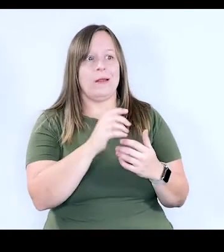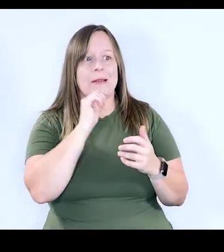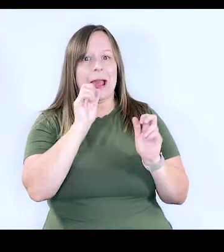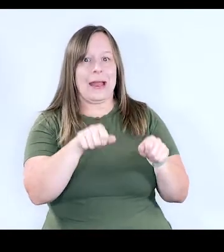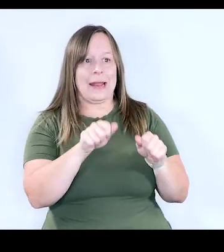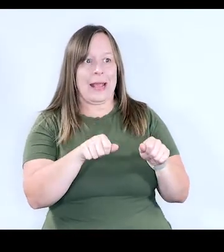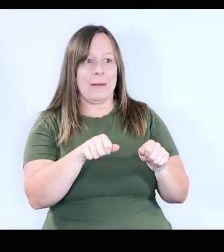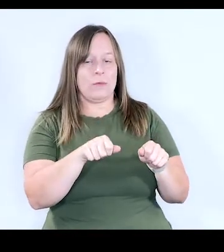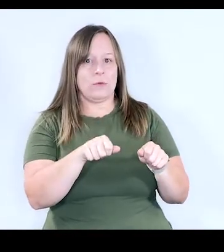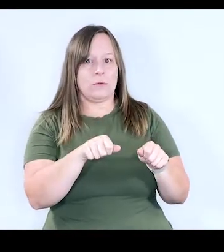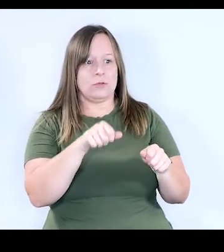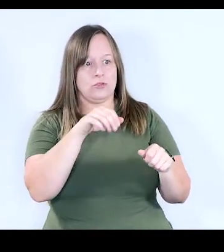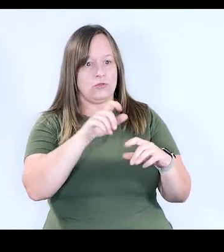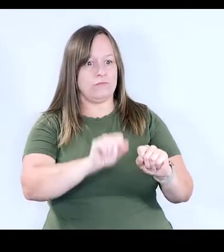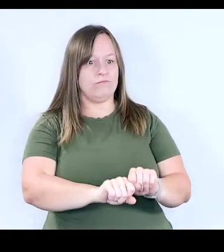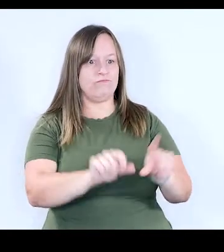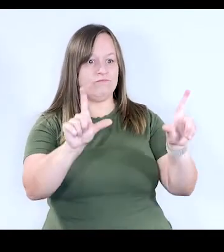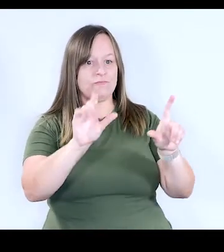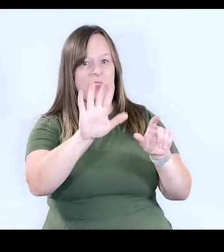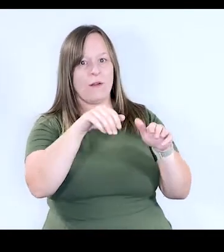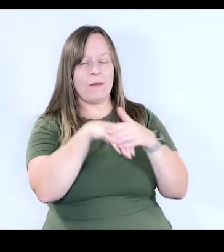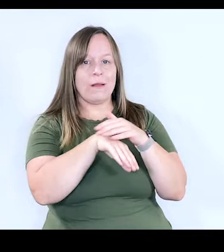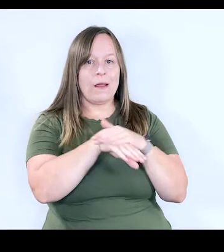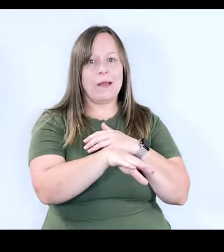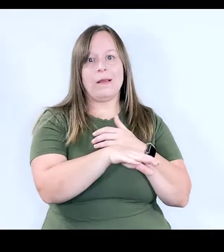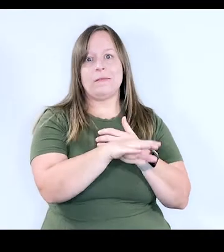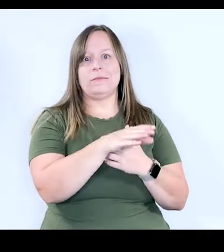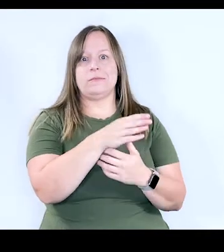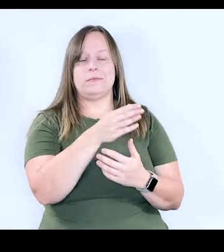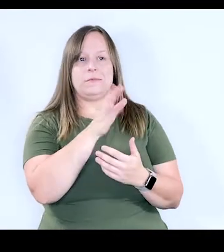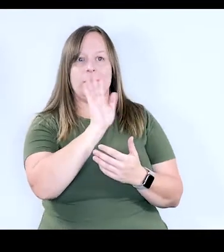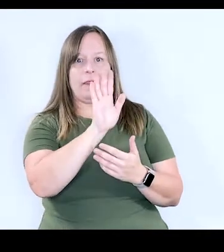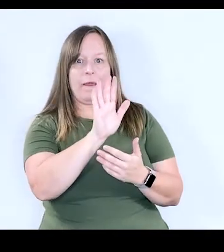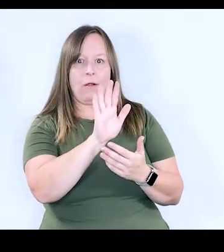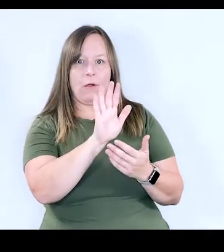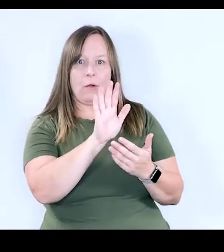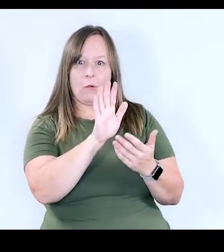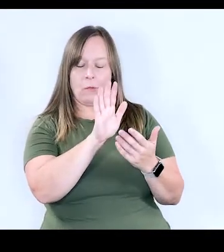to meaningfully access their education and services due to the nature of their disability,